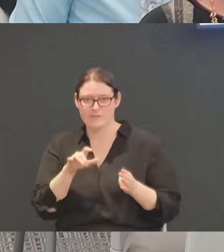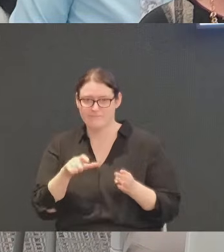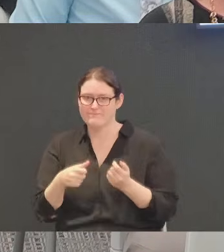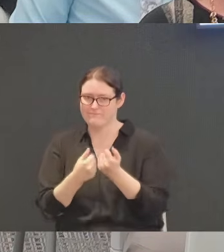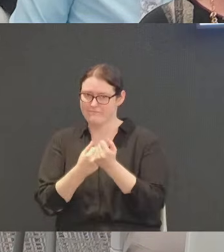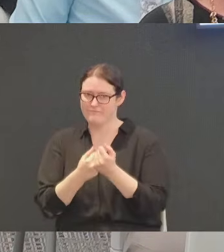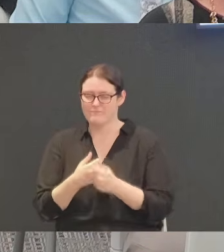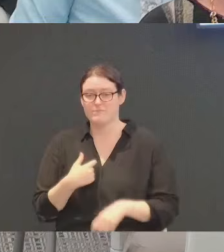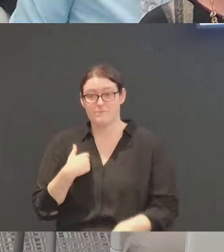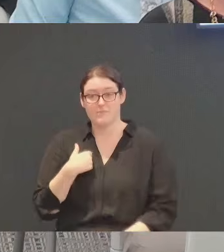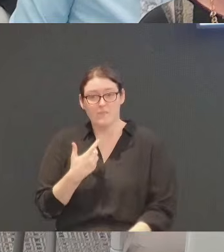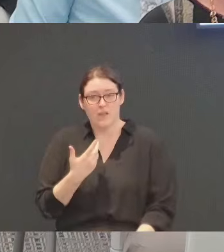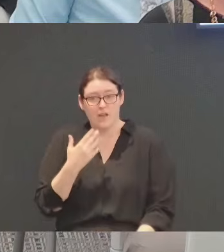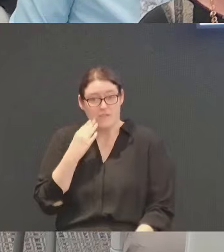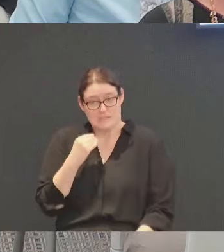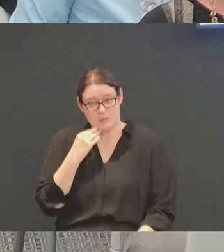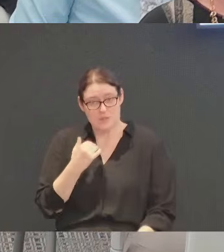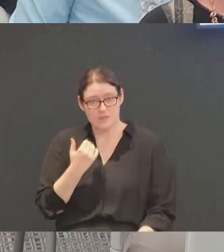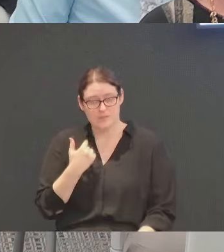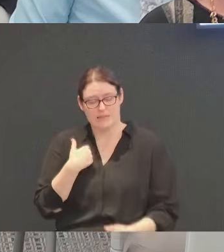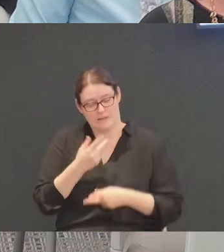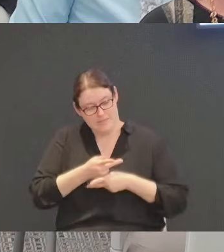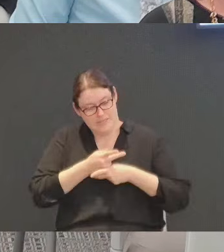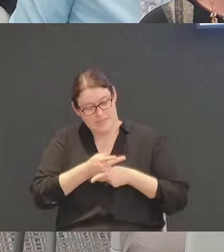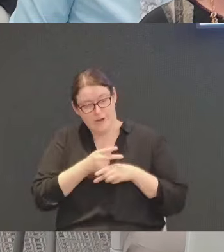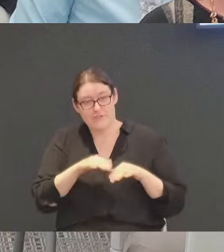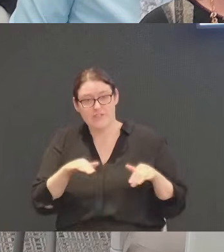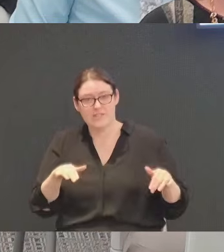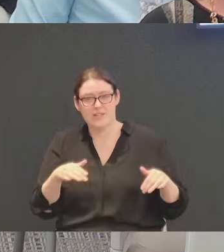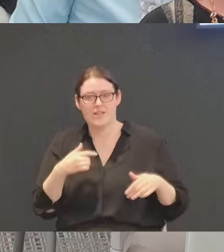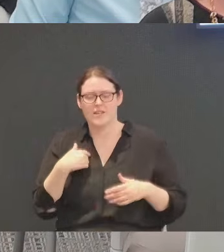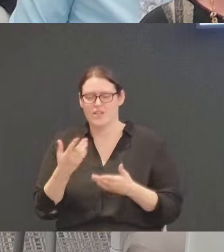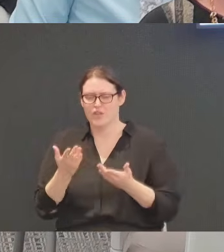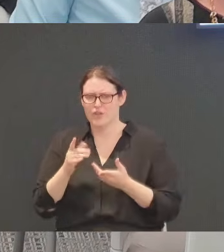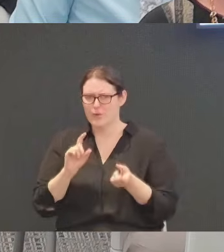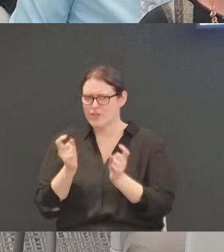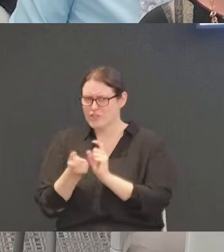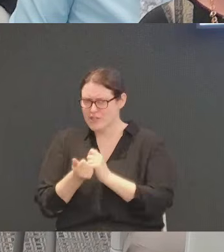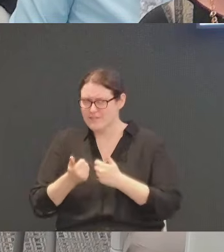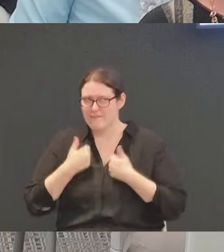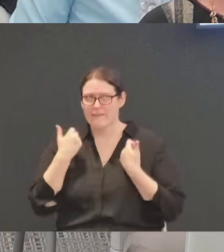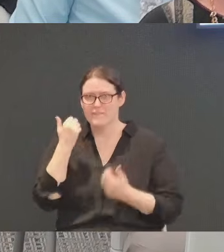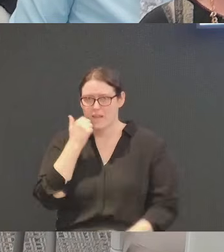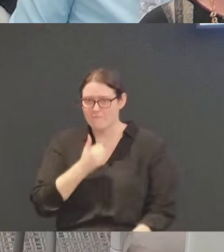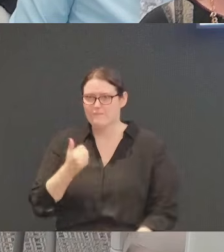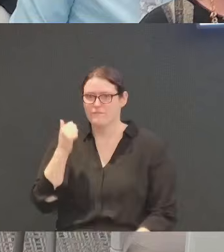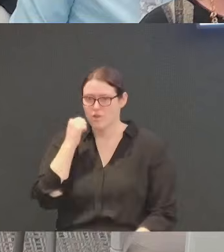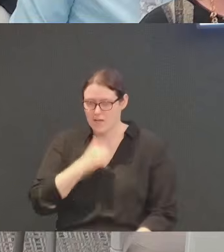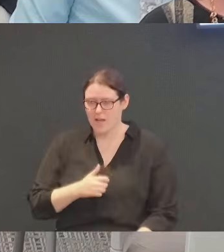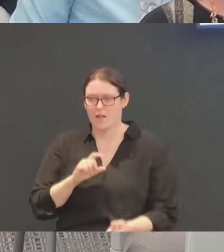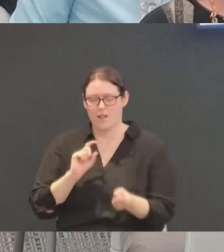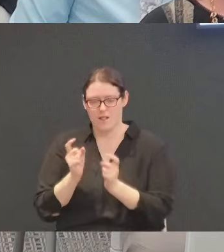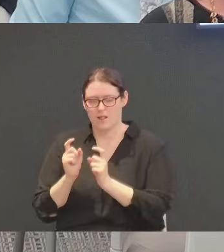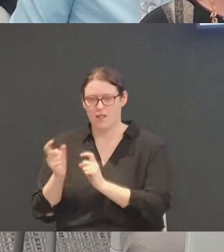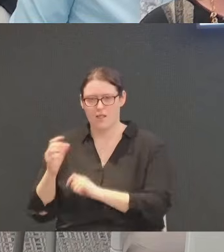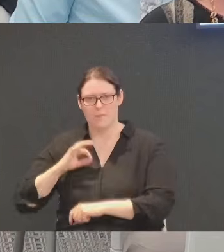mother, I can tell you that these services change lives every day. I encourage you to support the